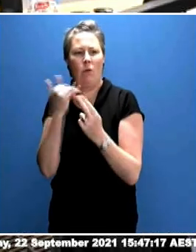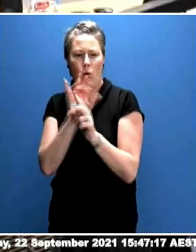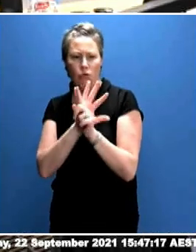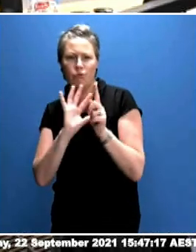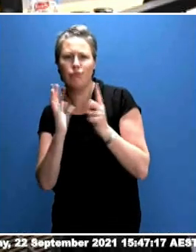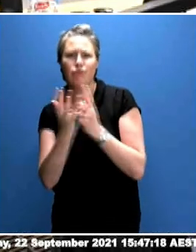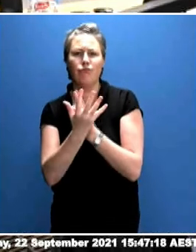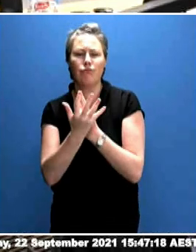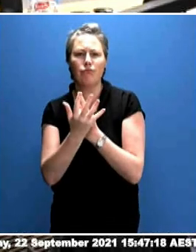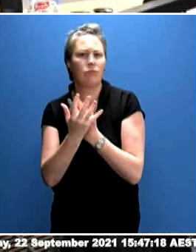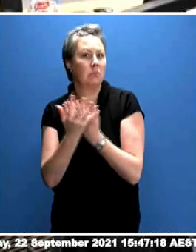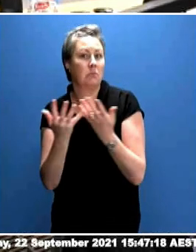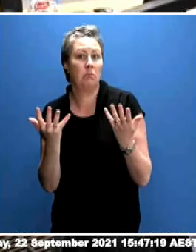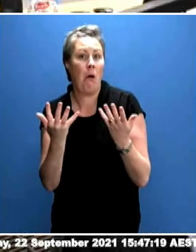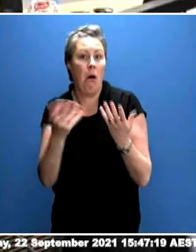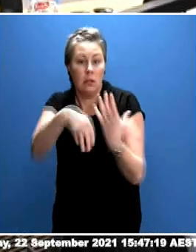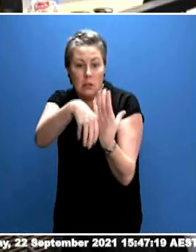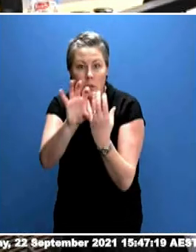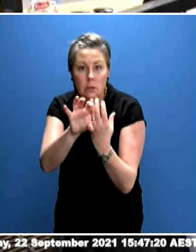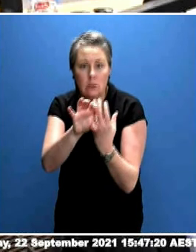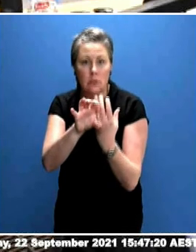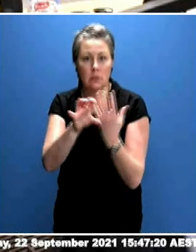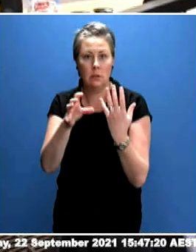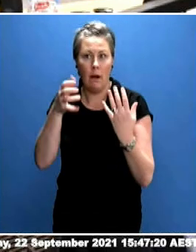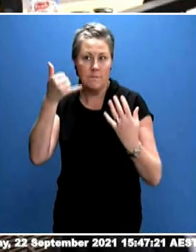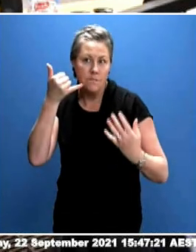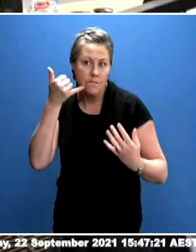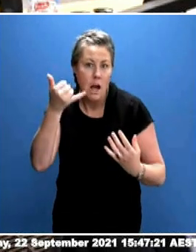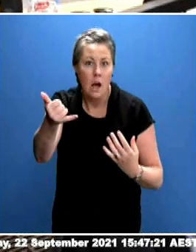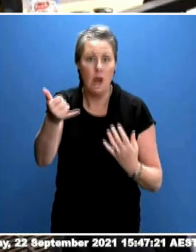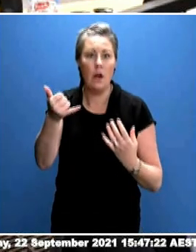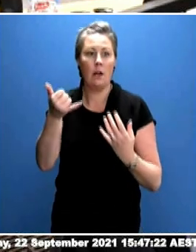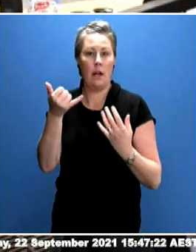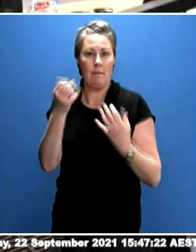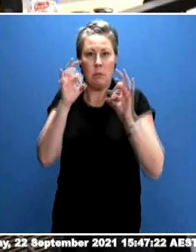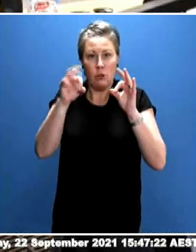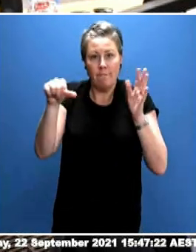So --- Are we talking videolinks, are we talking some sort of funding arrangements for the family to visit?